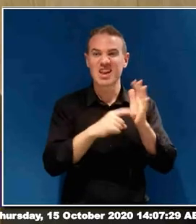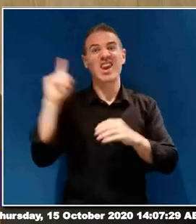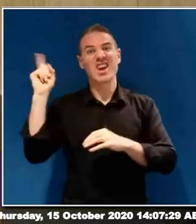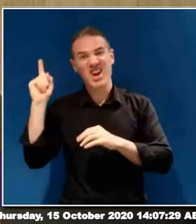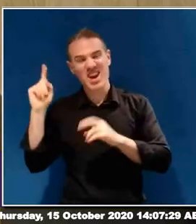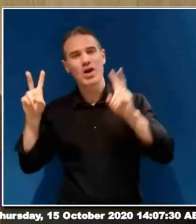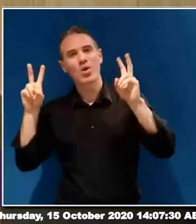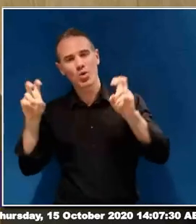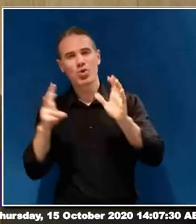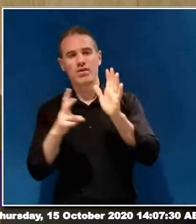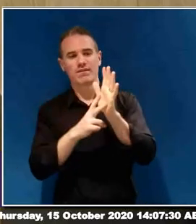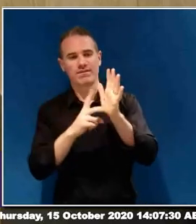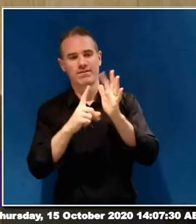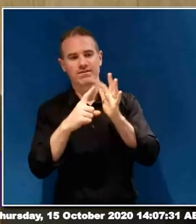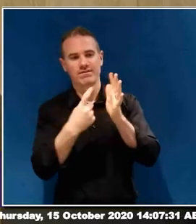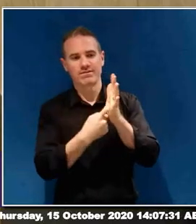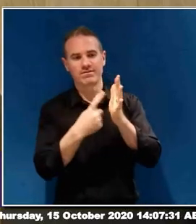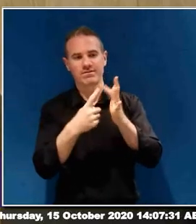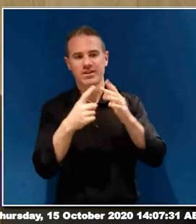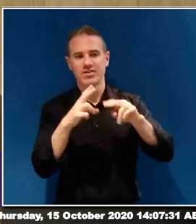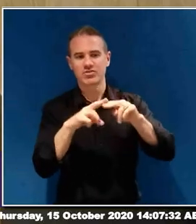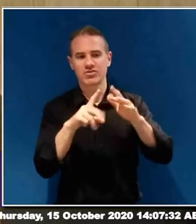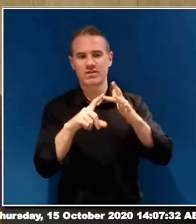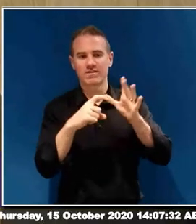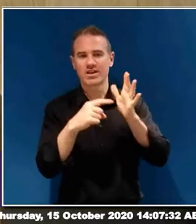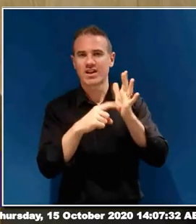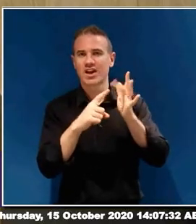that it doesn't go directly to their child. Alright.